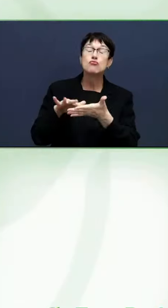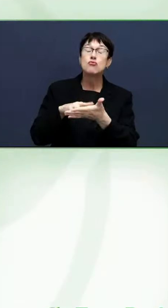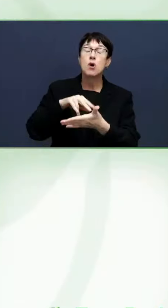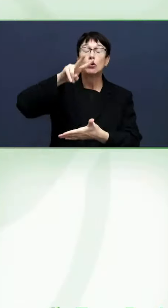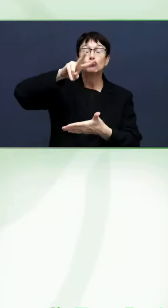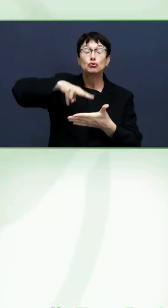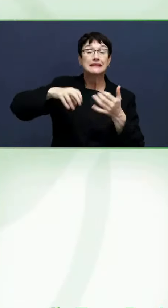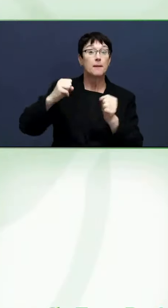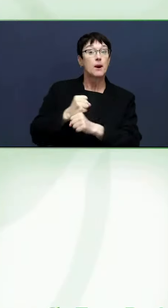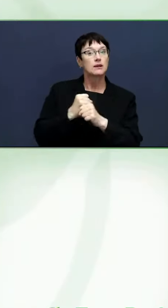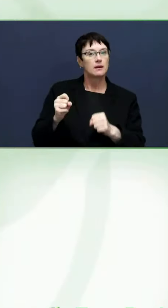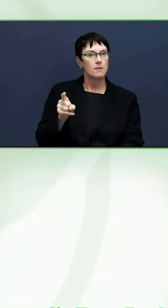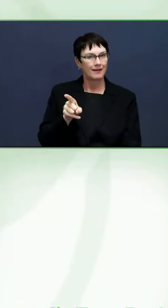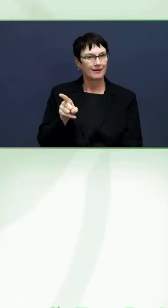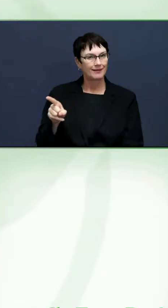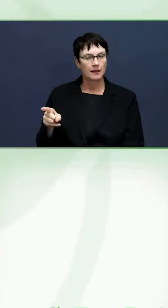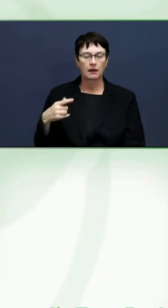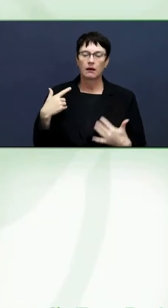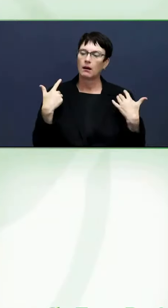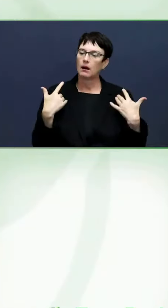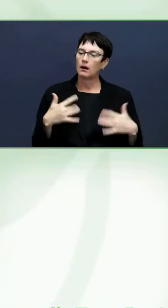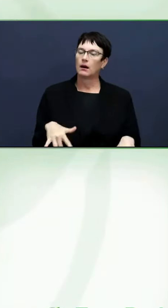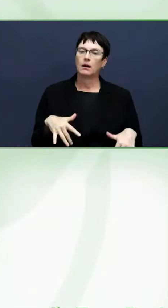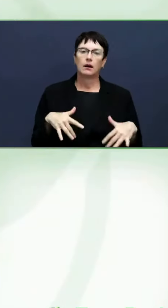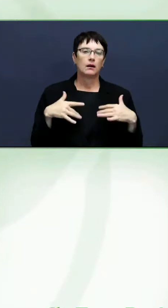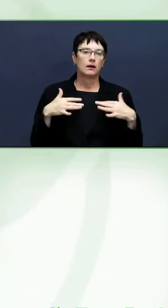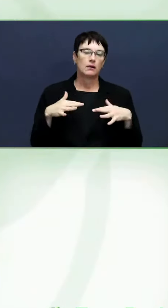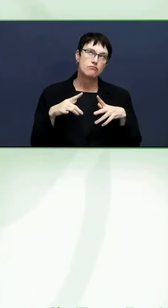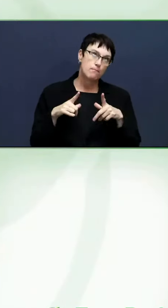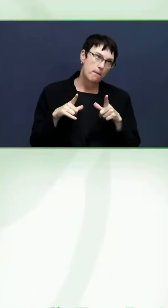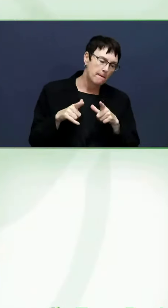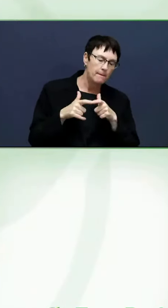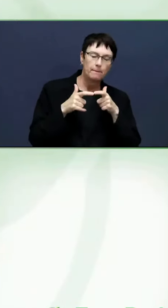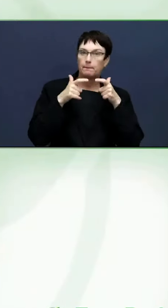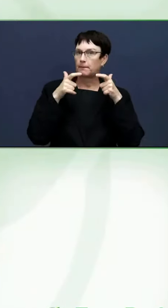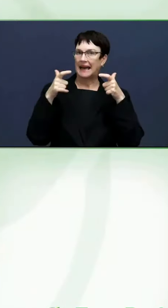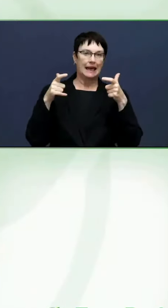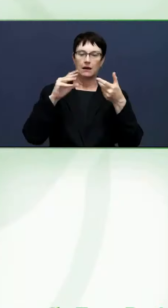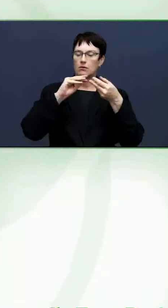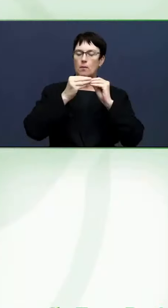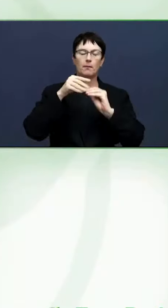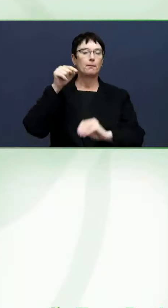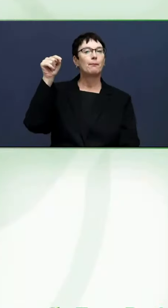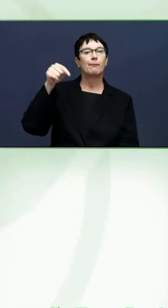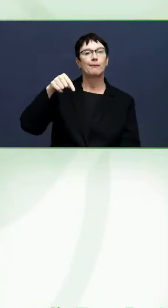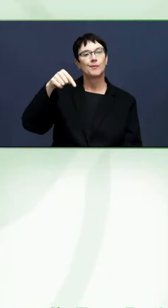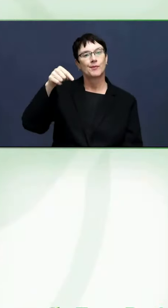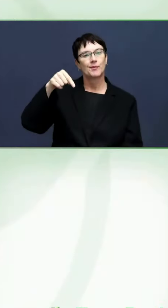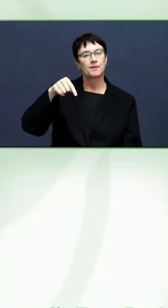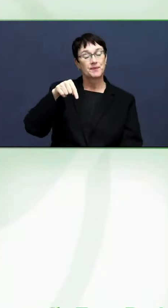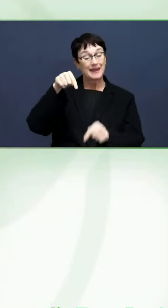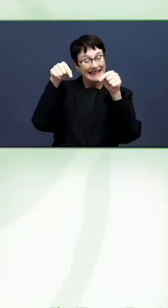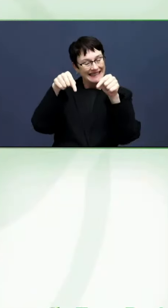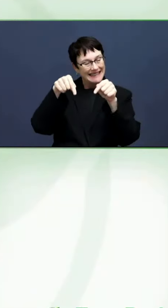And this vicious cycle is one that we want to destroy.